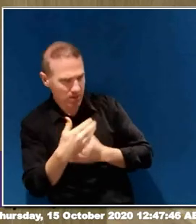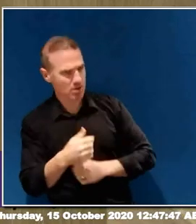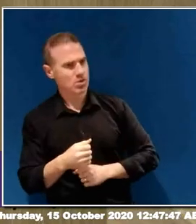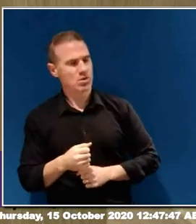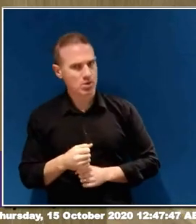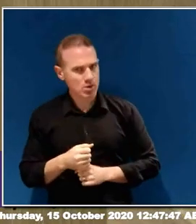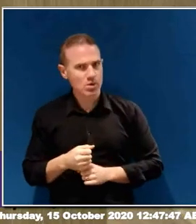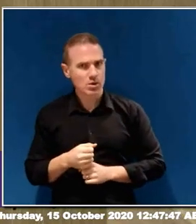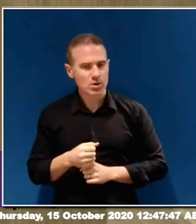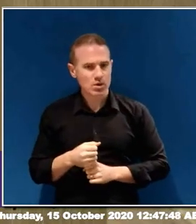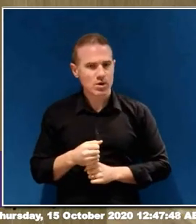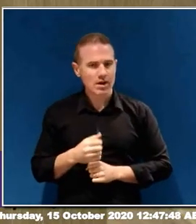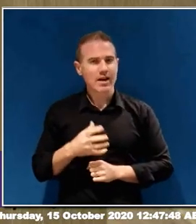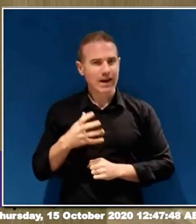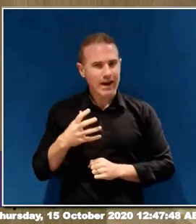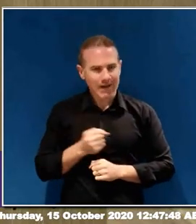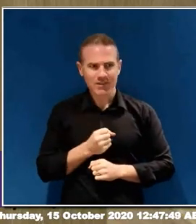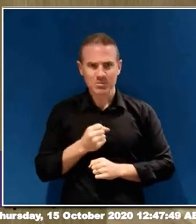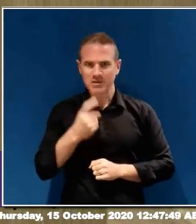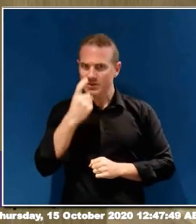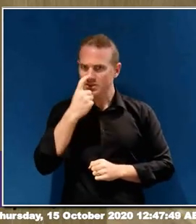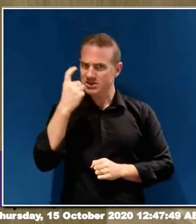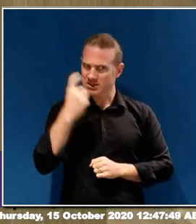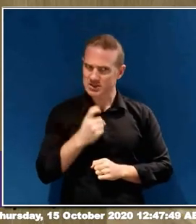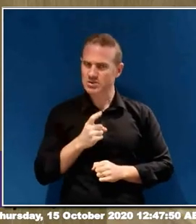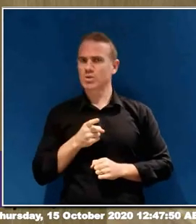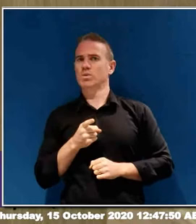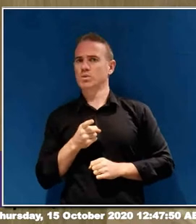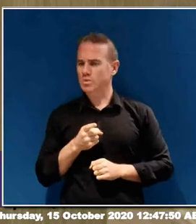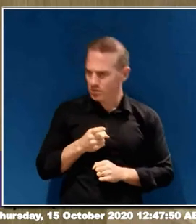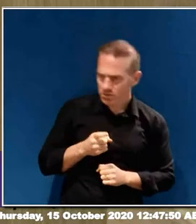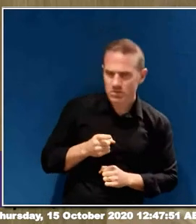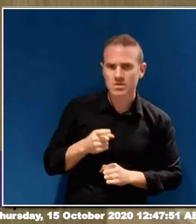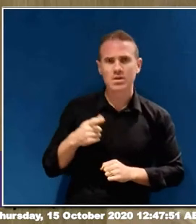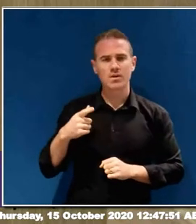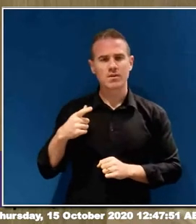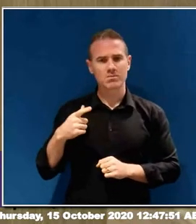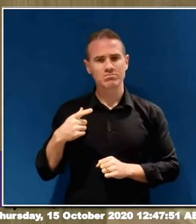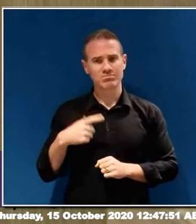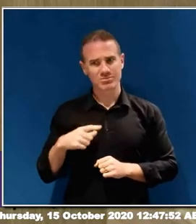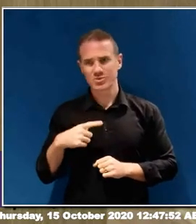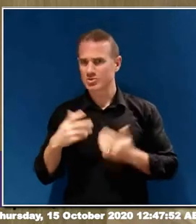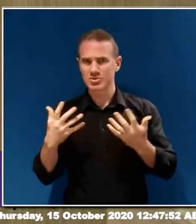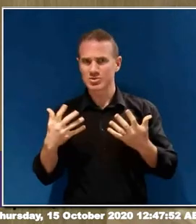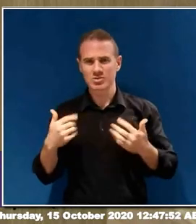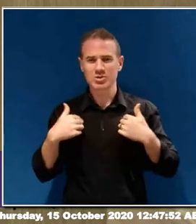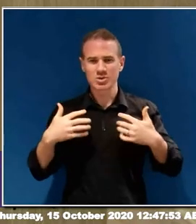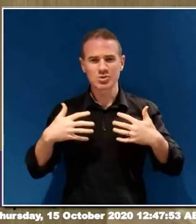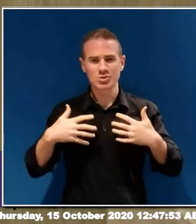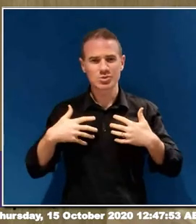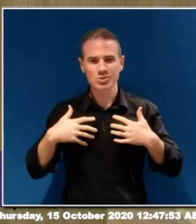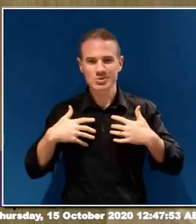seriously because, you know, we don't want - we want school